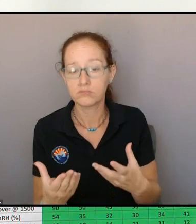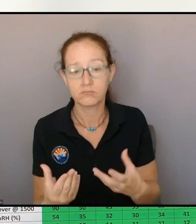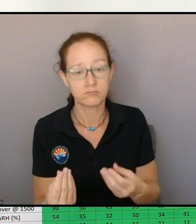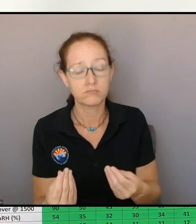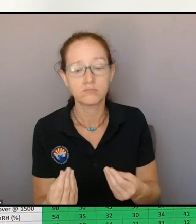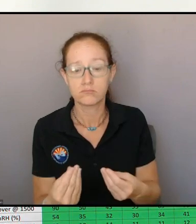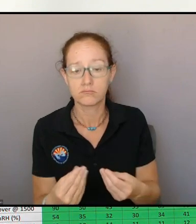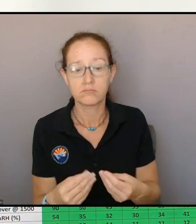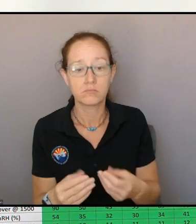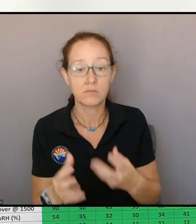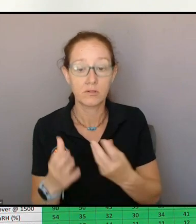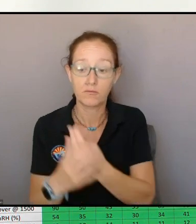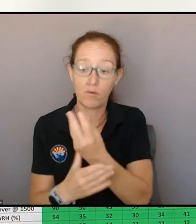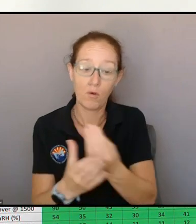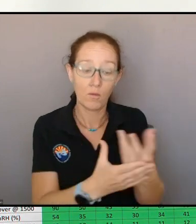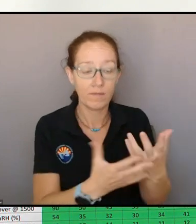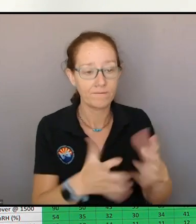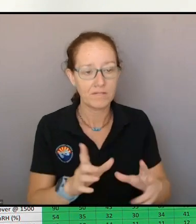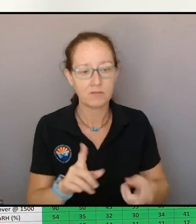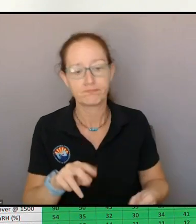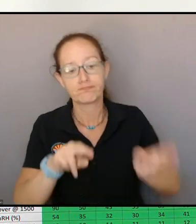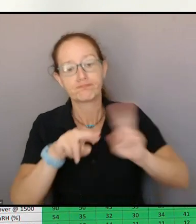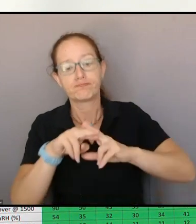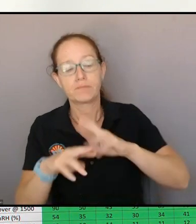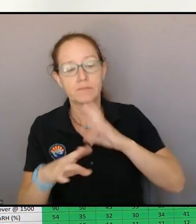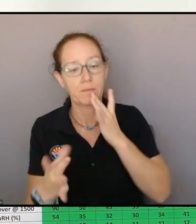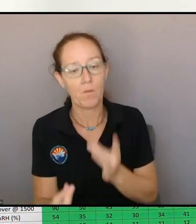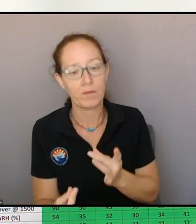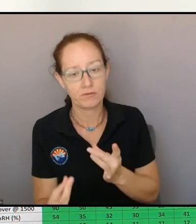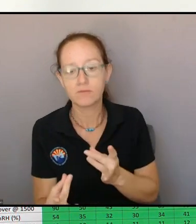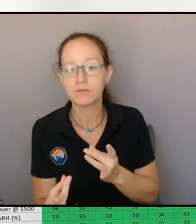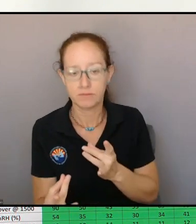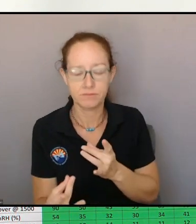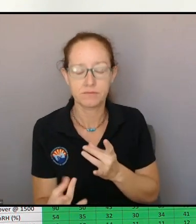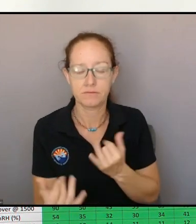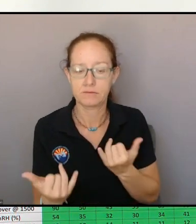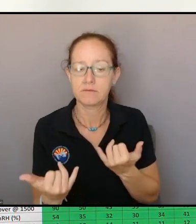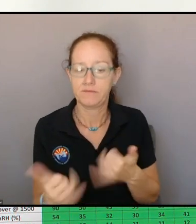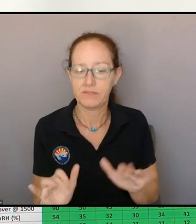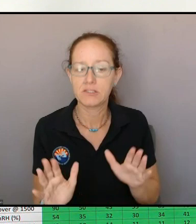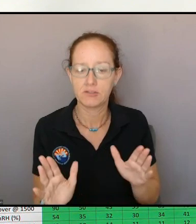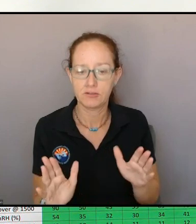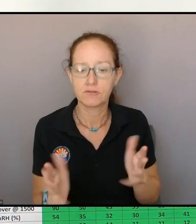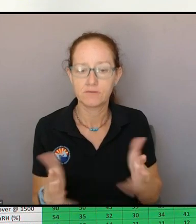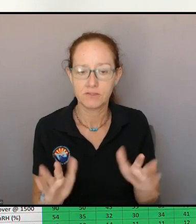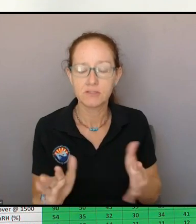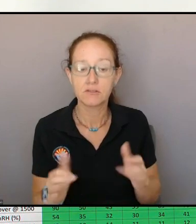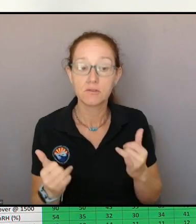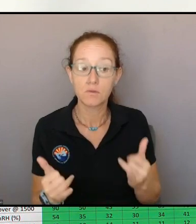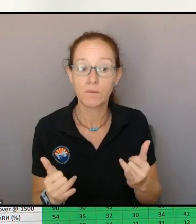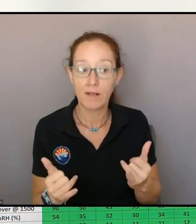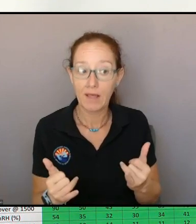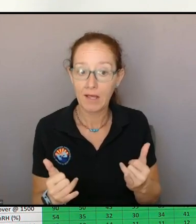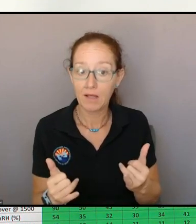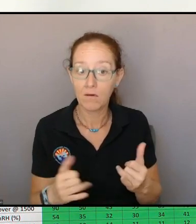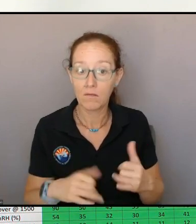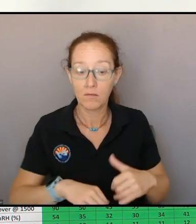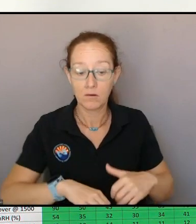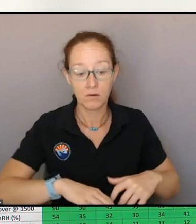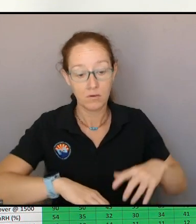such. And so now that things are saturated we're at the point where we have a really efficient runoff